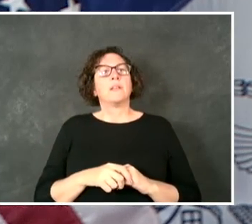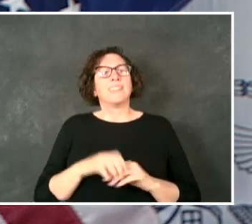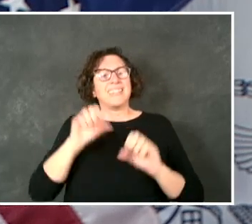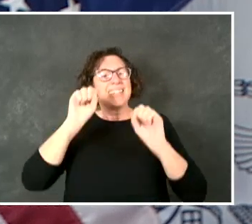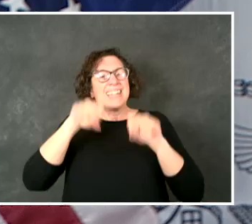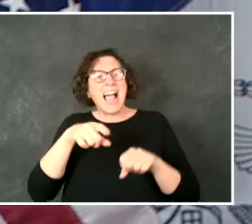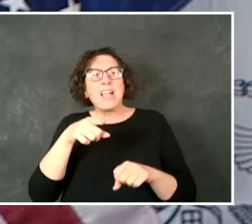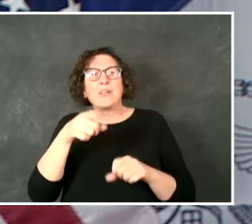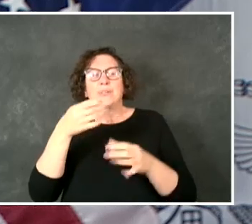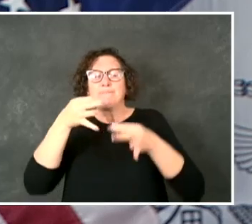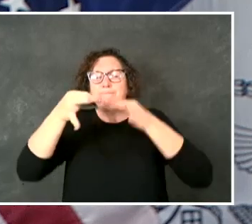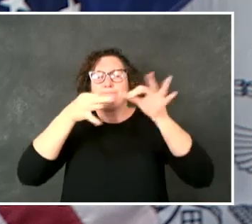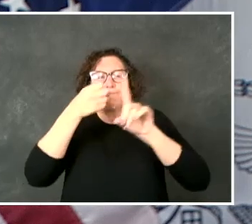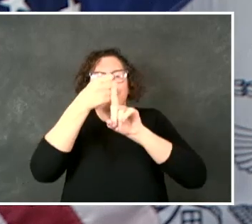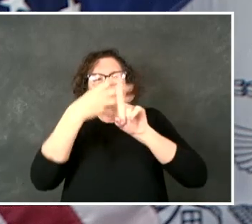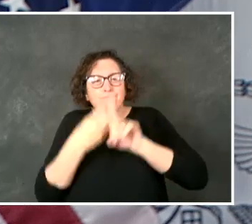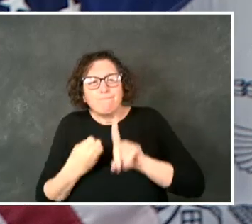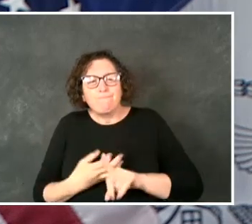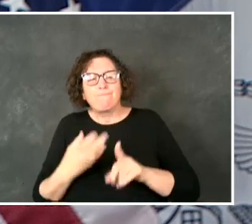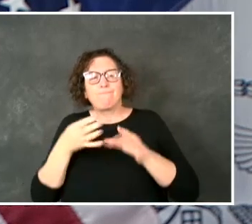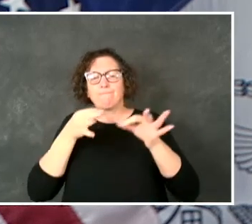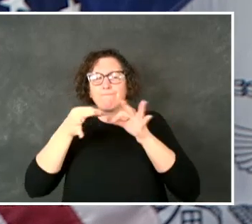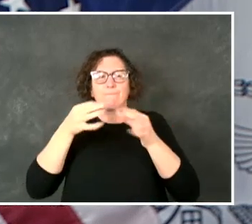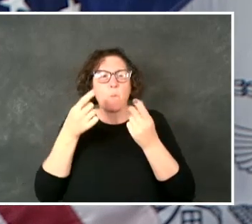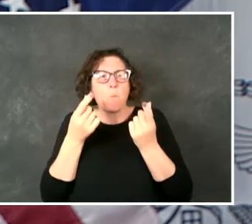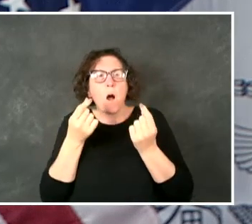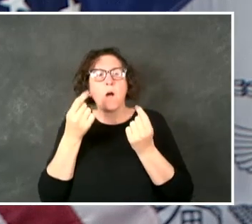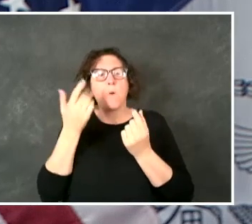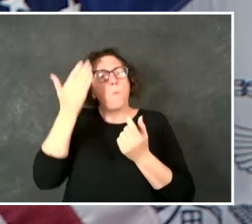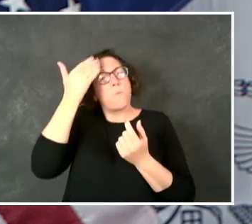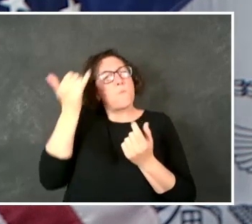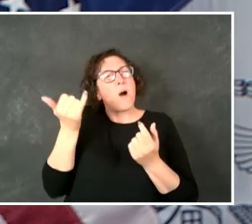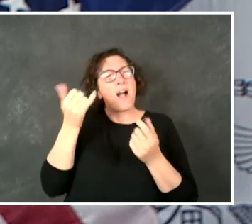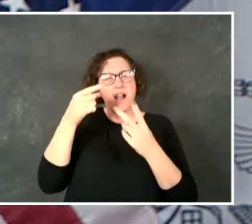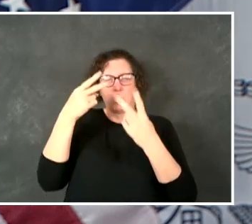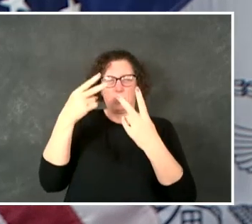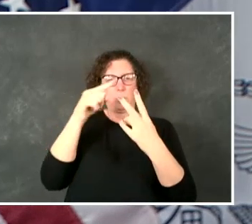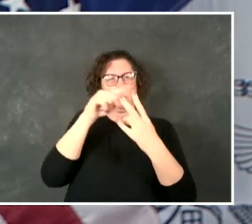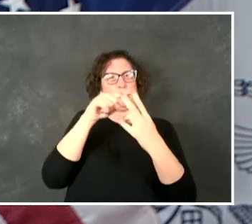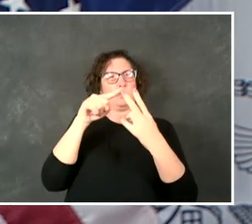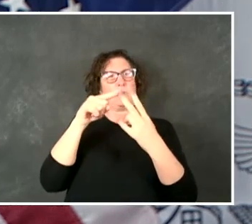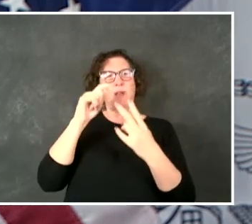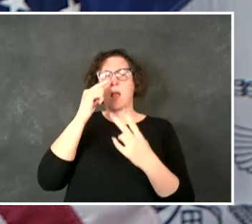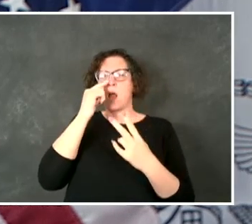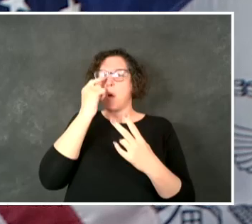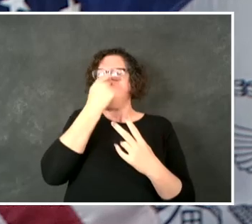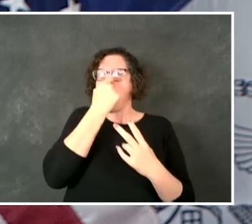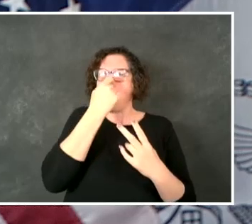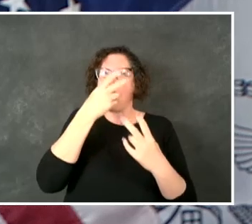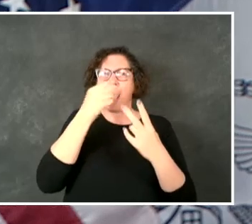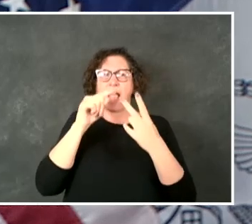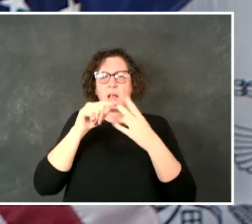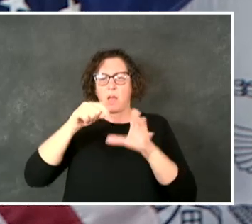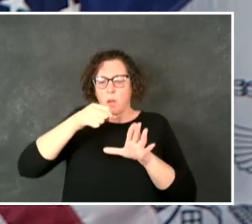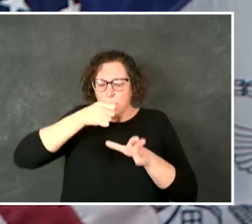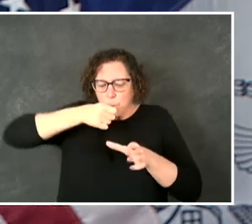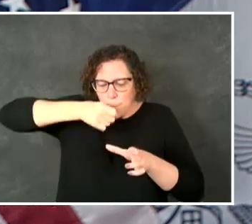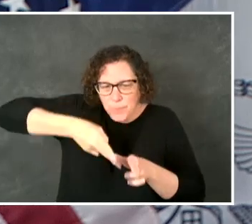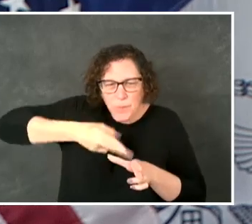LITTLE BIT ABOUT THE SELF-SWAB TESTING THAT YOU MENTIONED EARERLI.